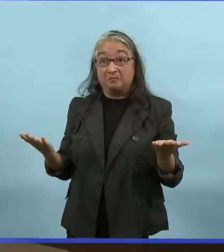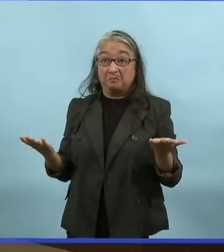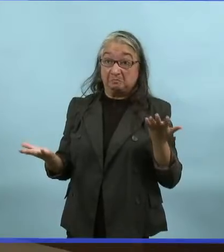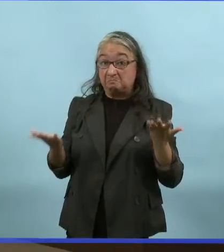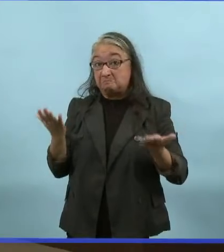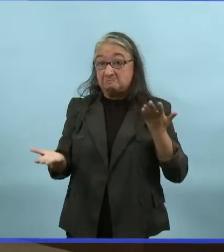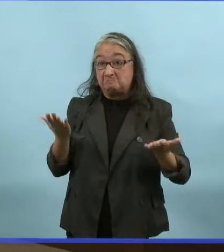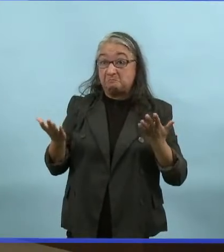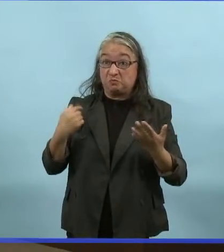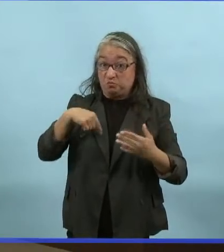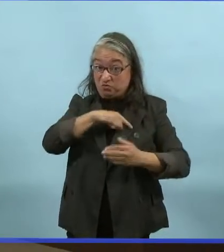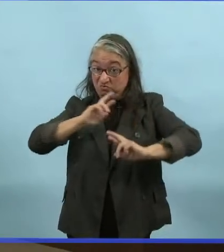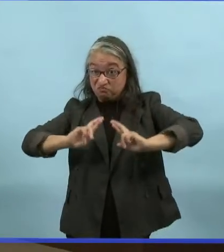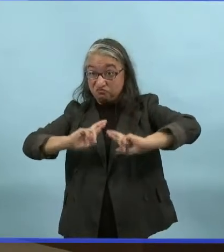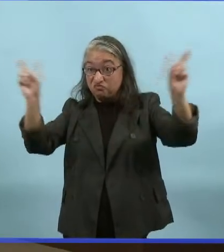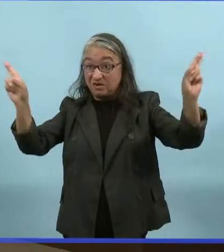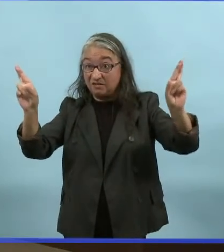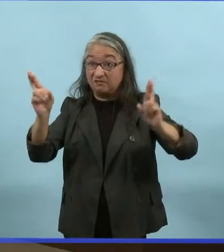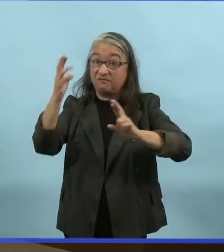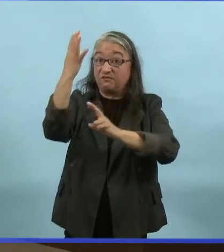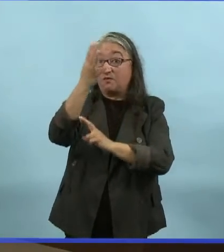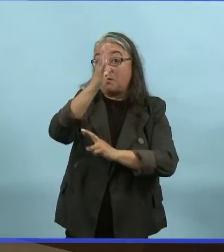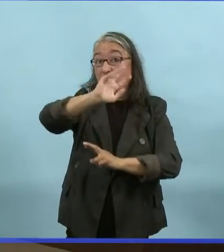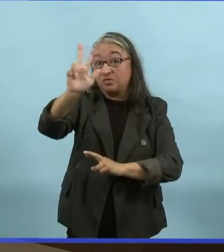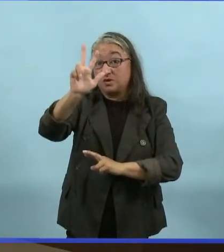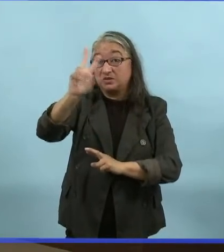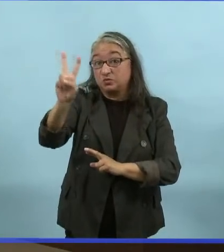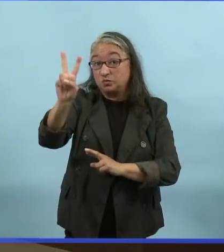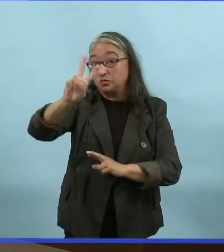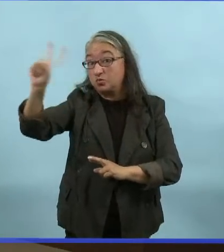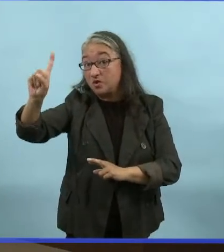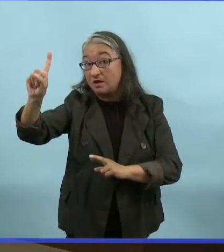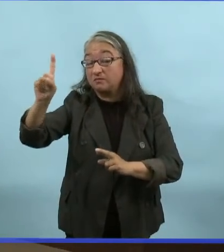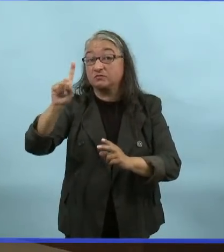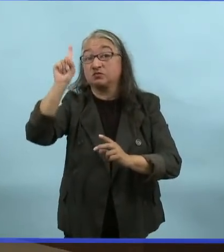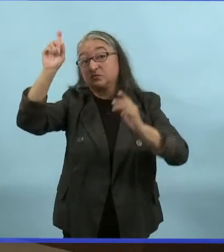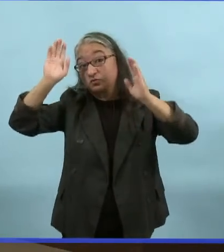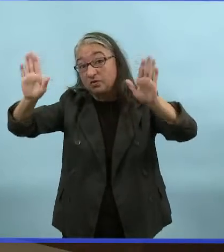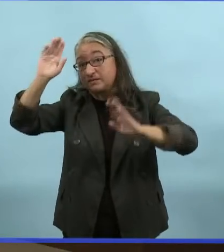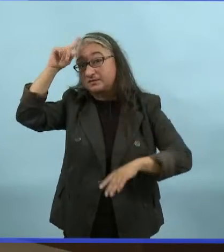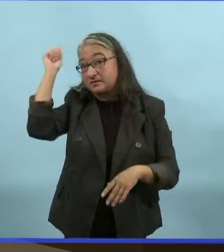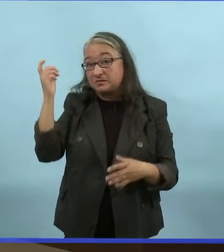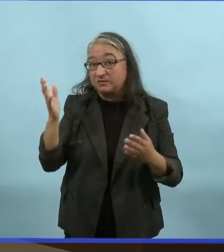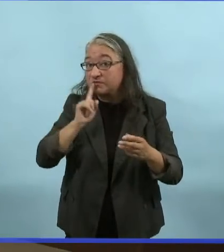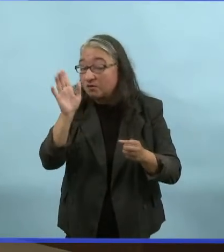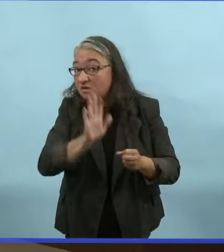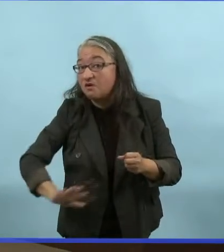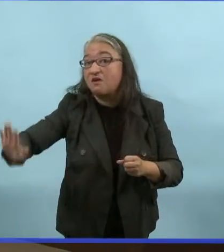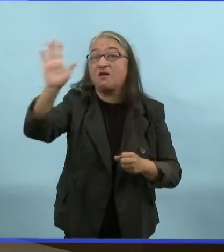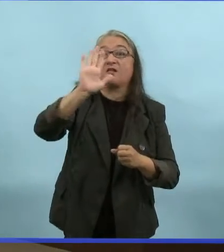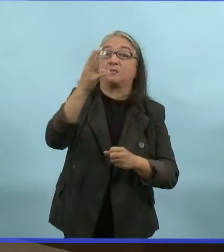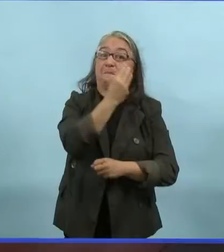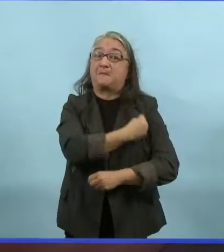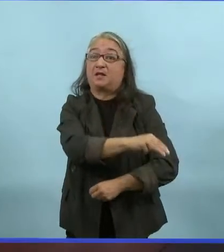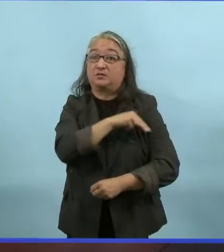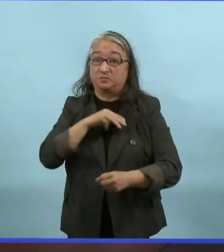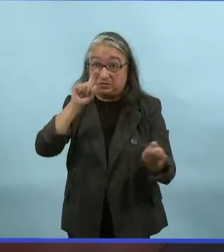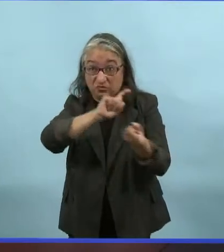reopening plan move toward 50 capacity across all health regions yeah you know i think that